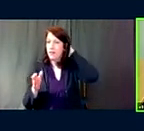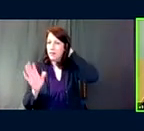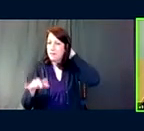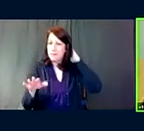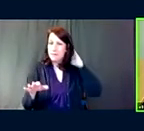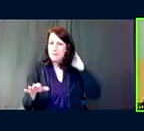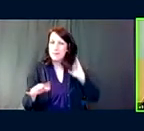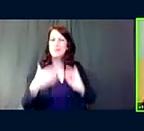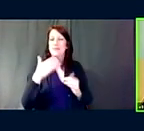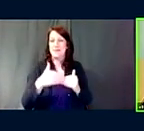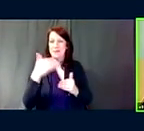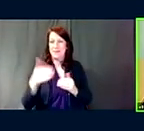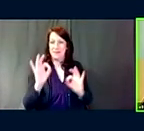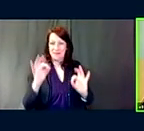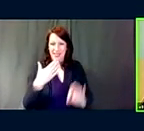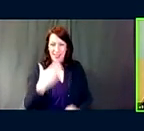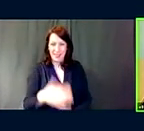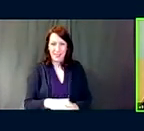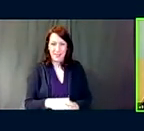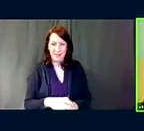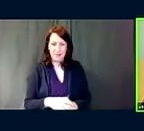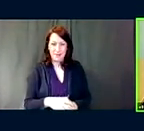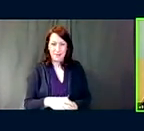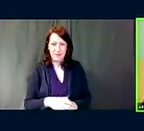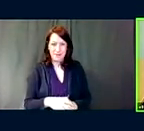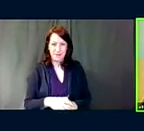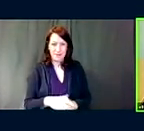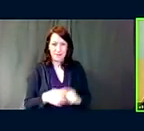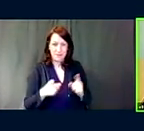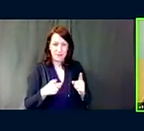INTERVENTION TO A -- NEXT